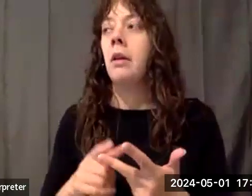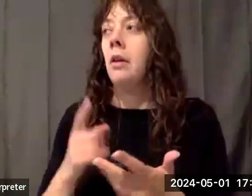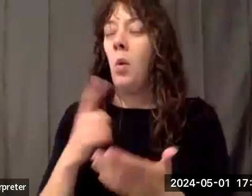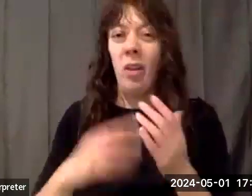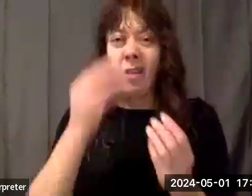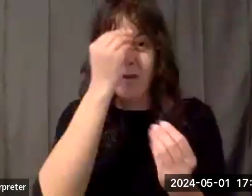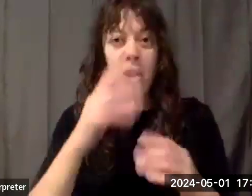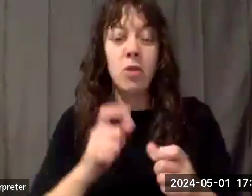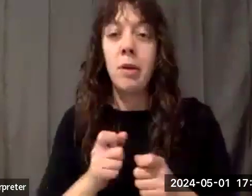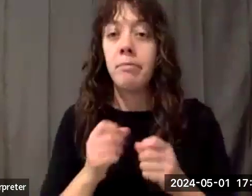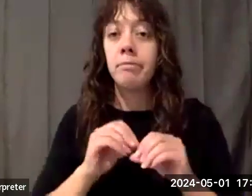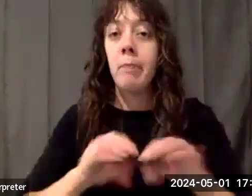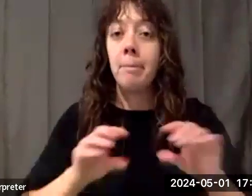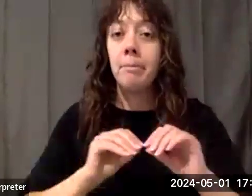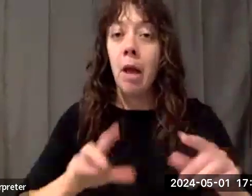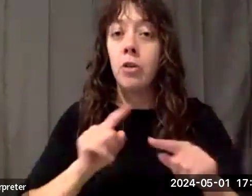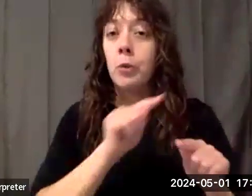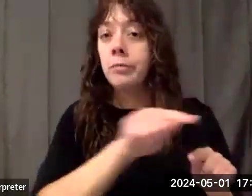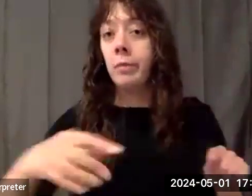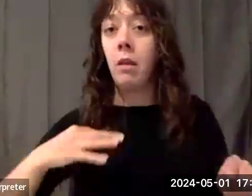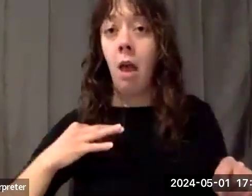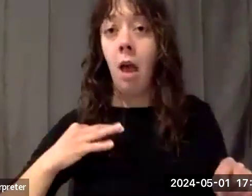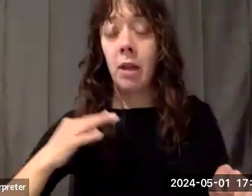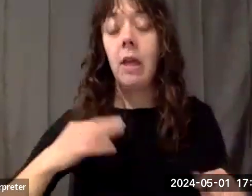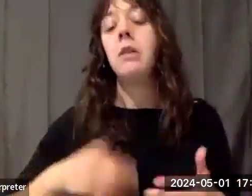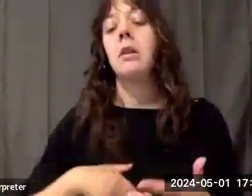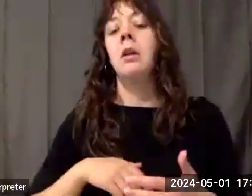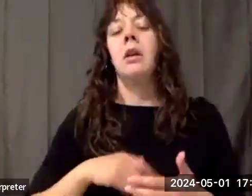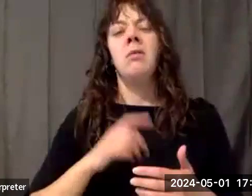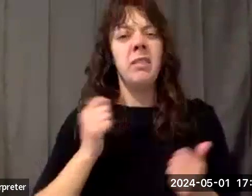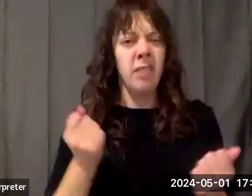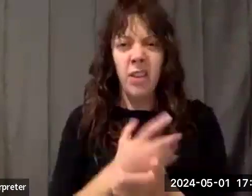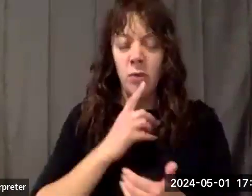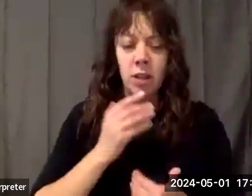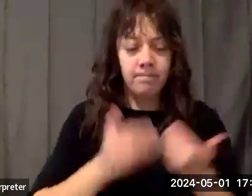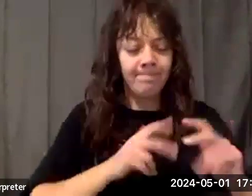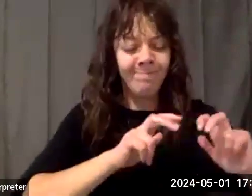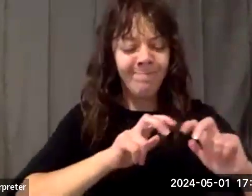and look at opportunities to, to make improvements and make those work better for our customers.